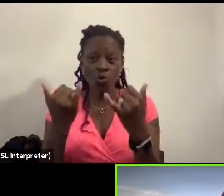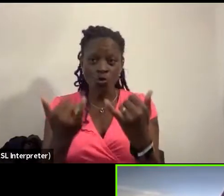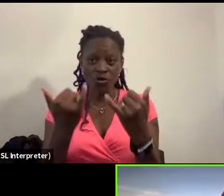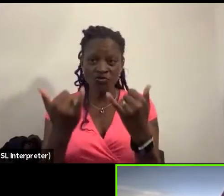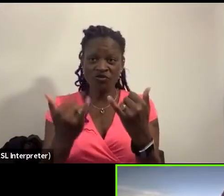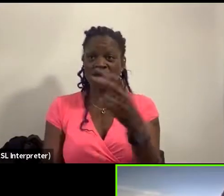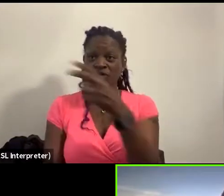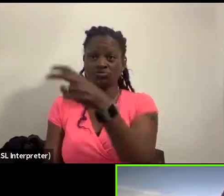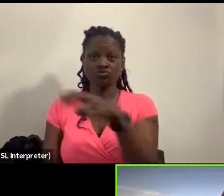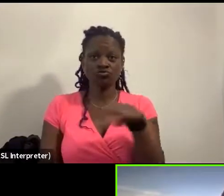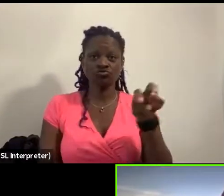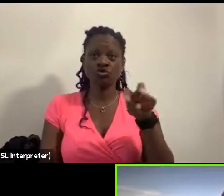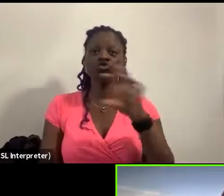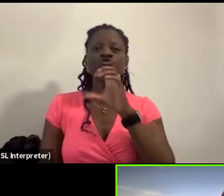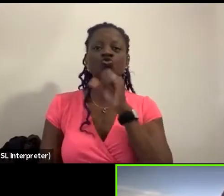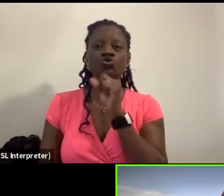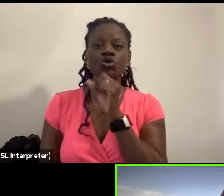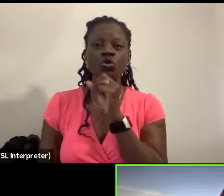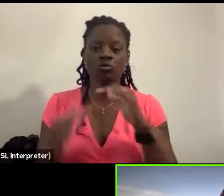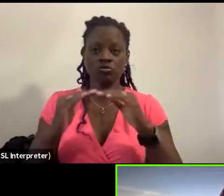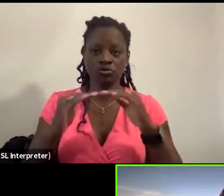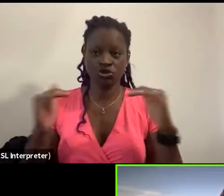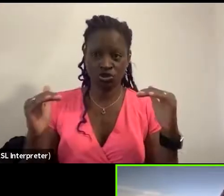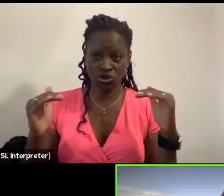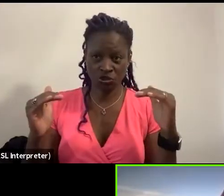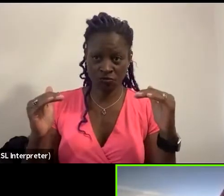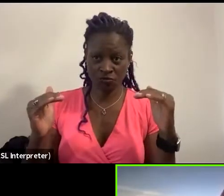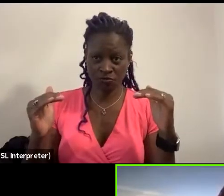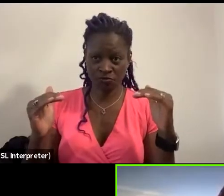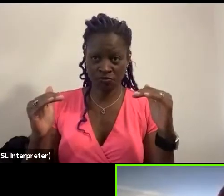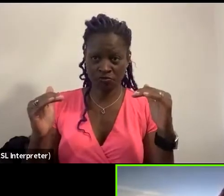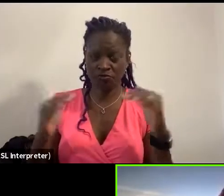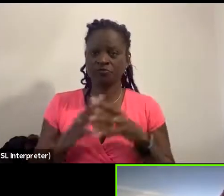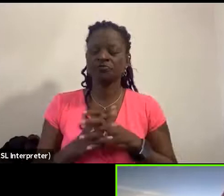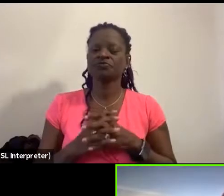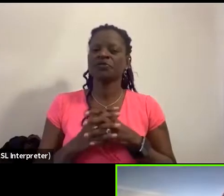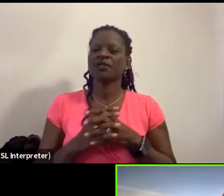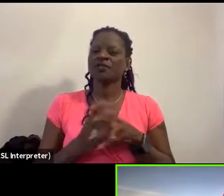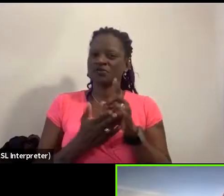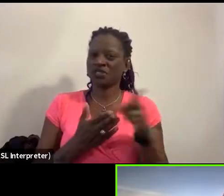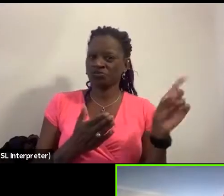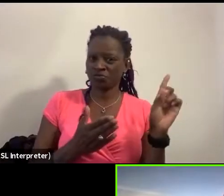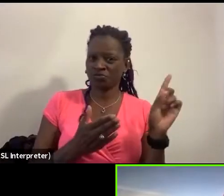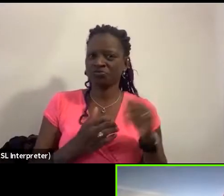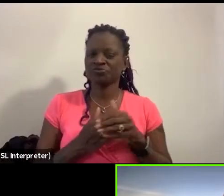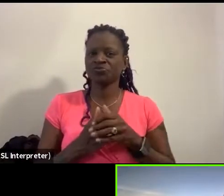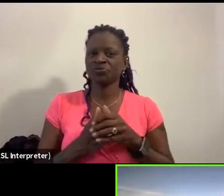blueprint for a safer economy last week. But we'll need to remain there for at least two weeks.